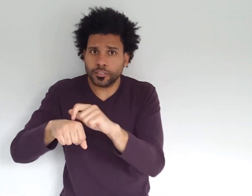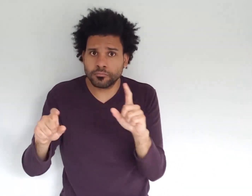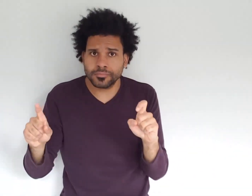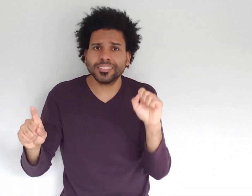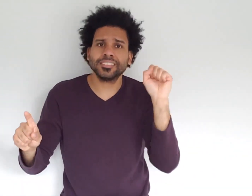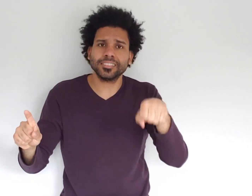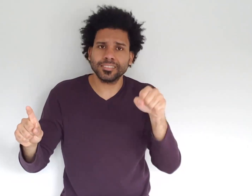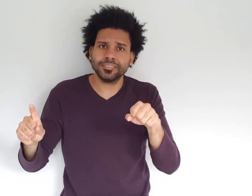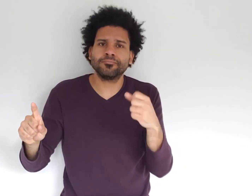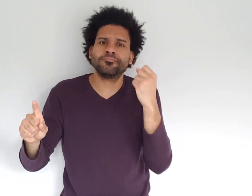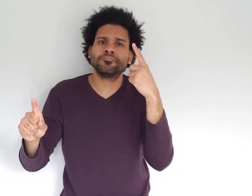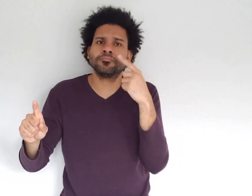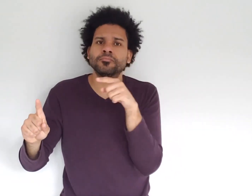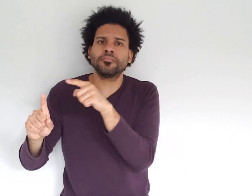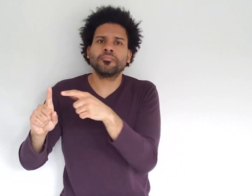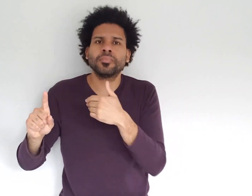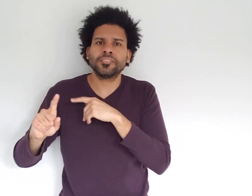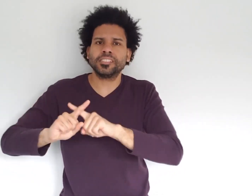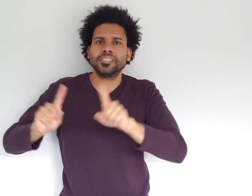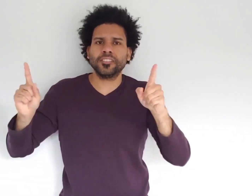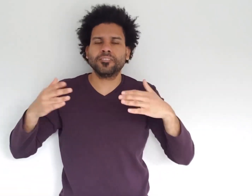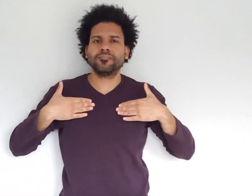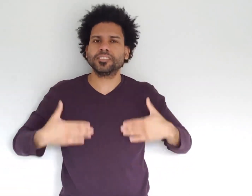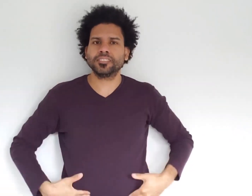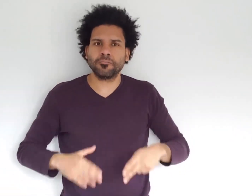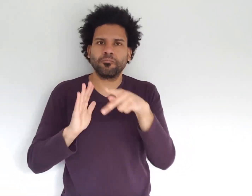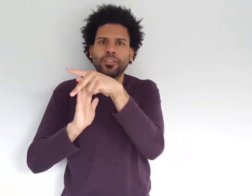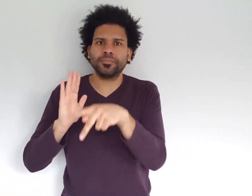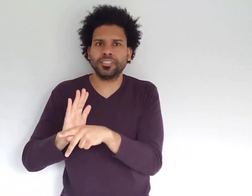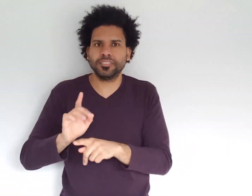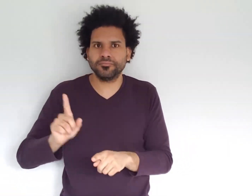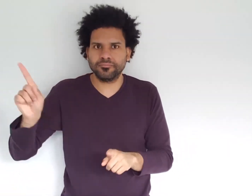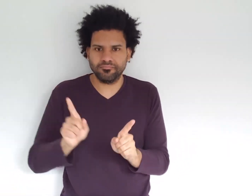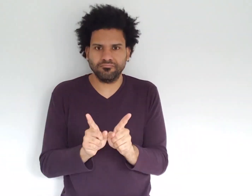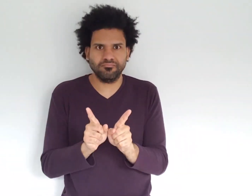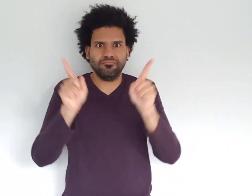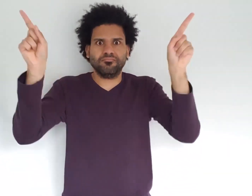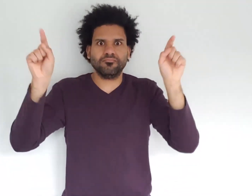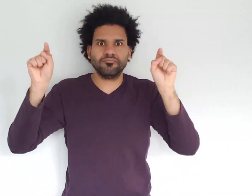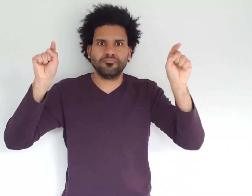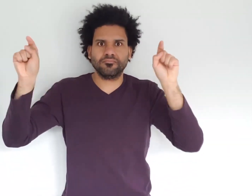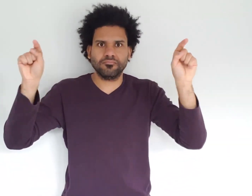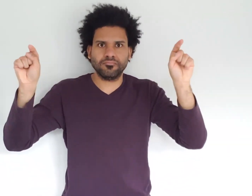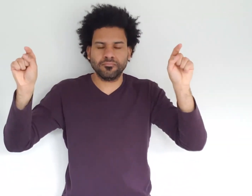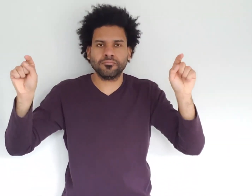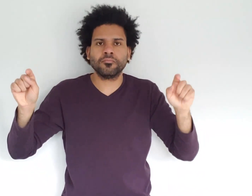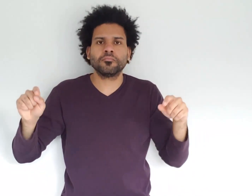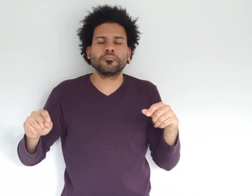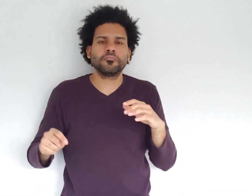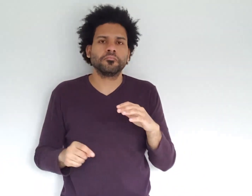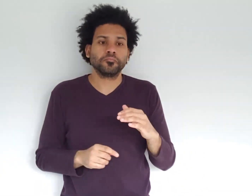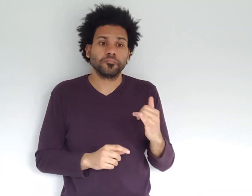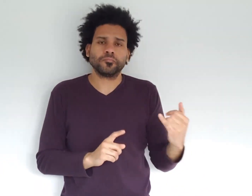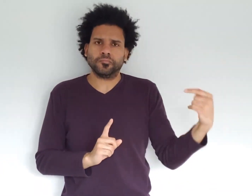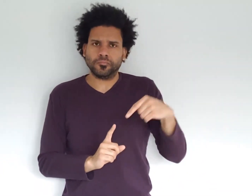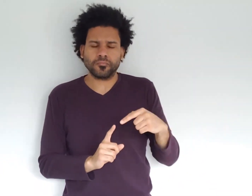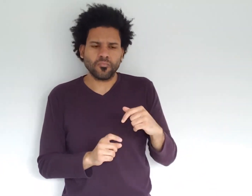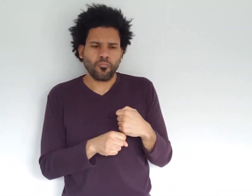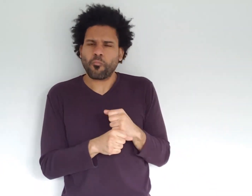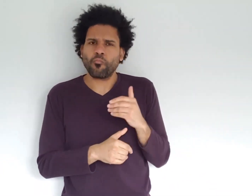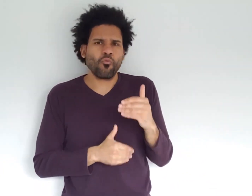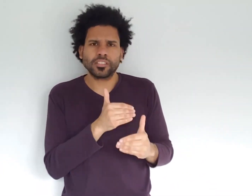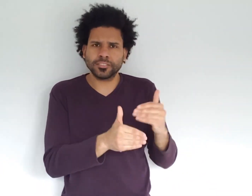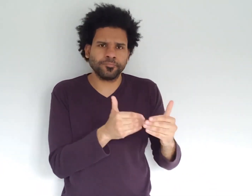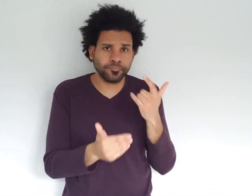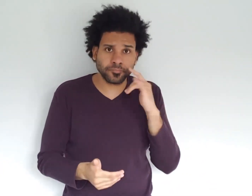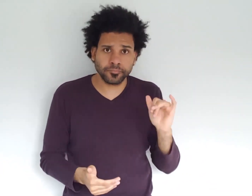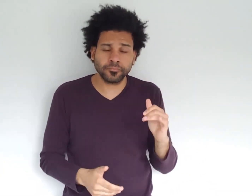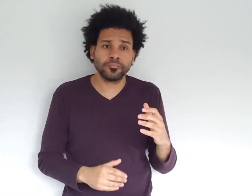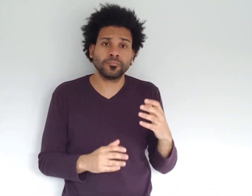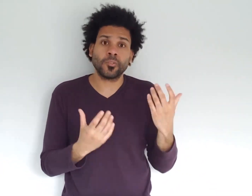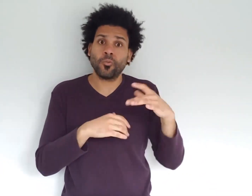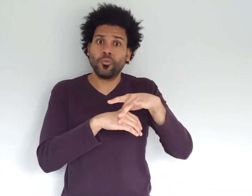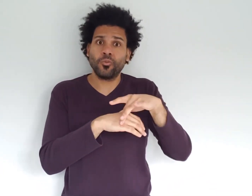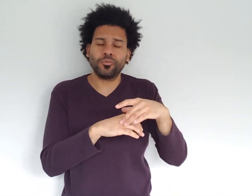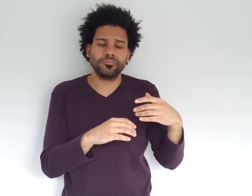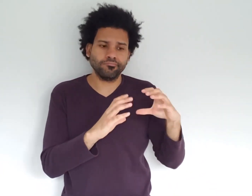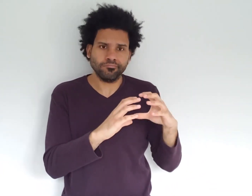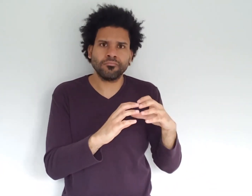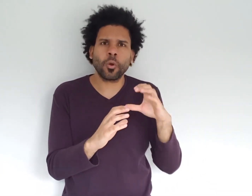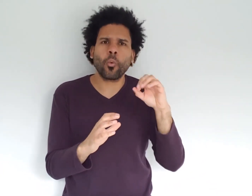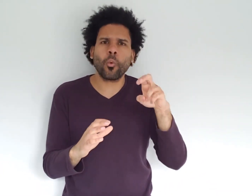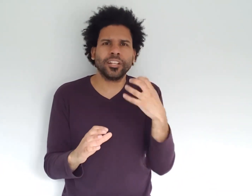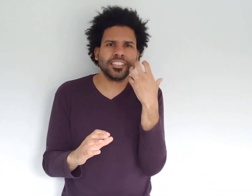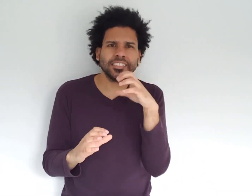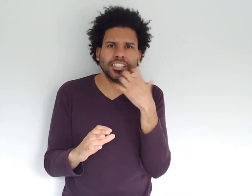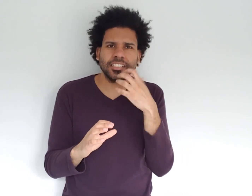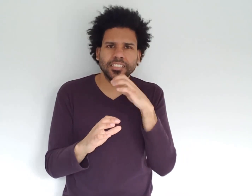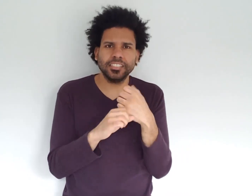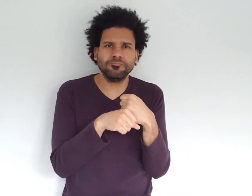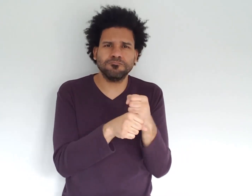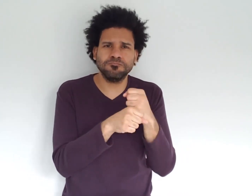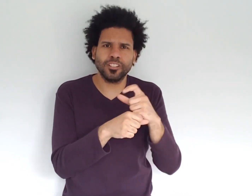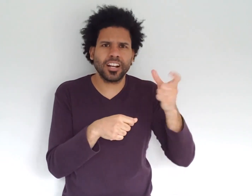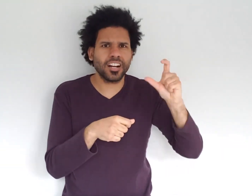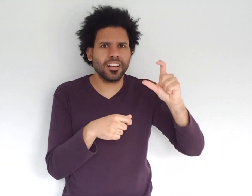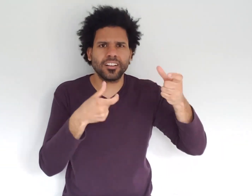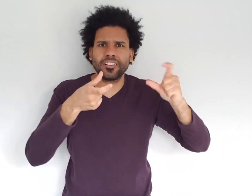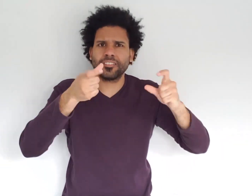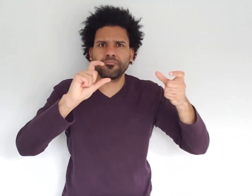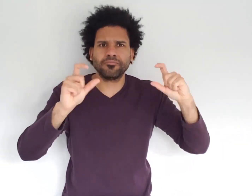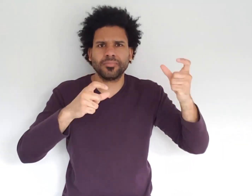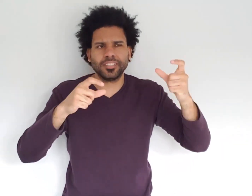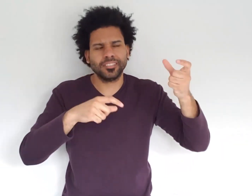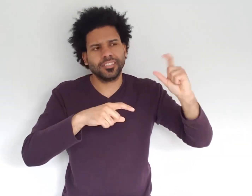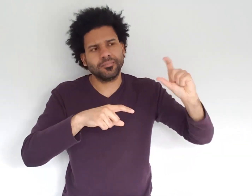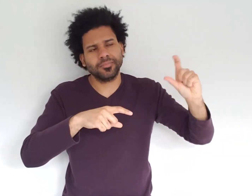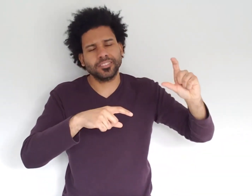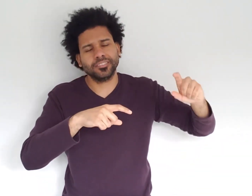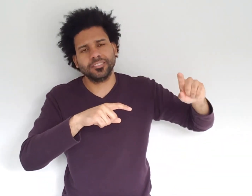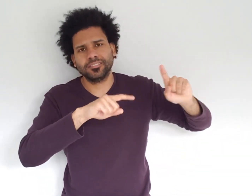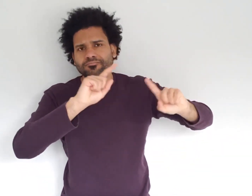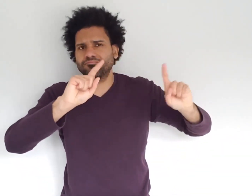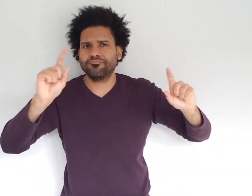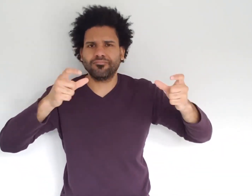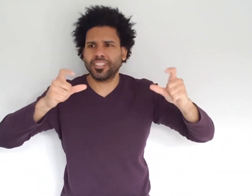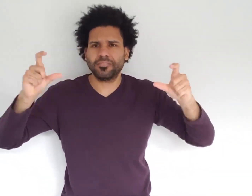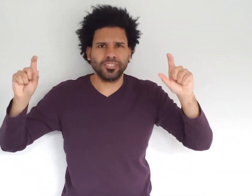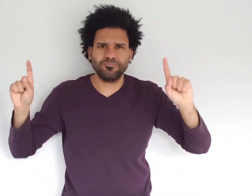Yes, rocks have different physical properties. The core of the earth runs on heat along with the different elements.